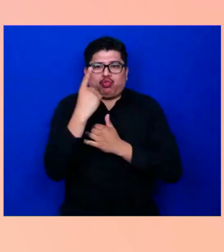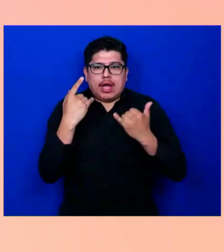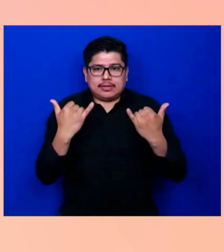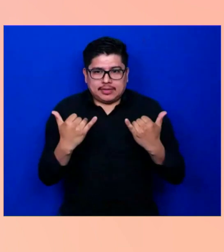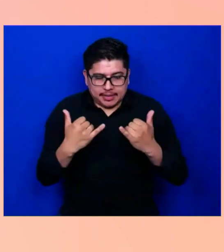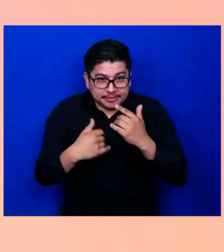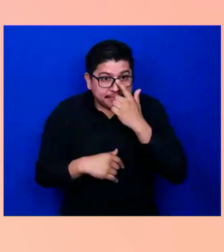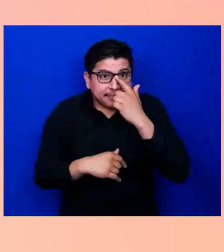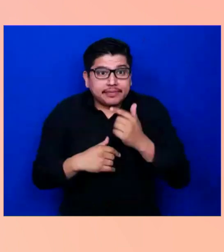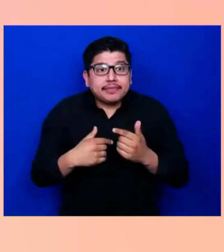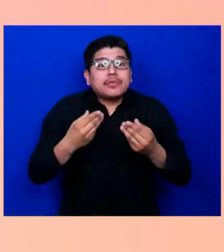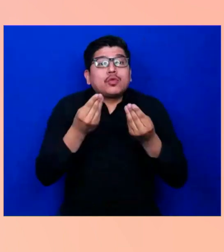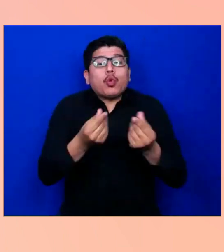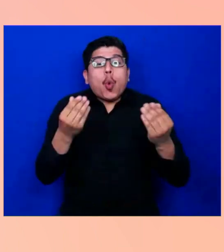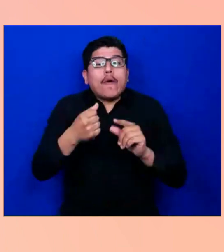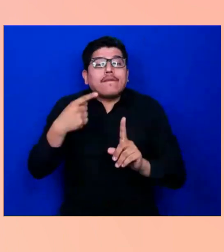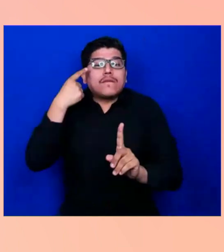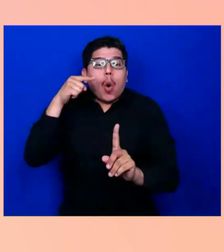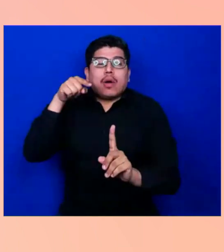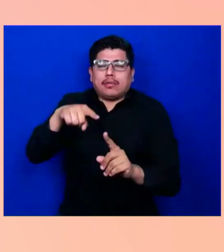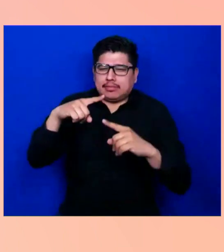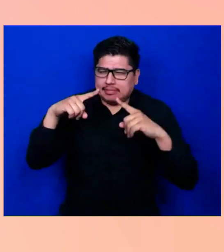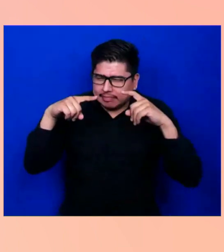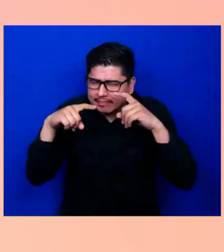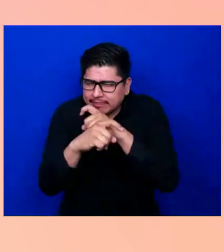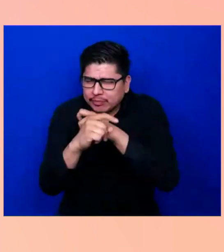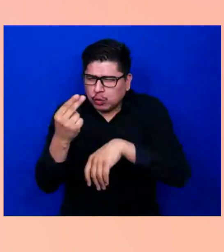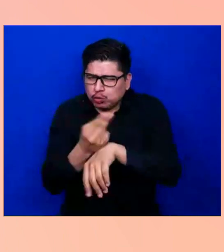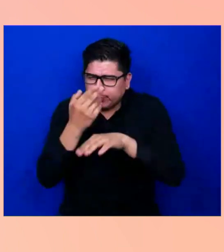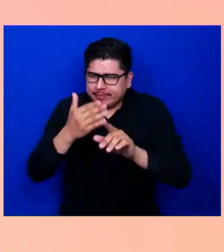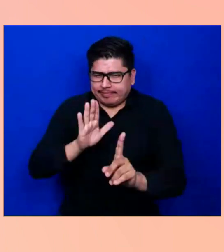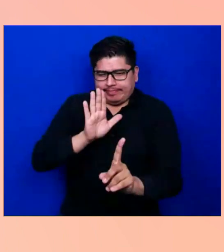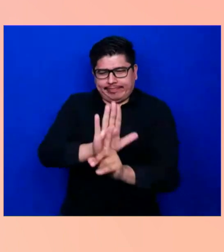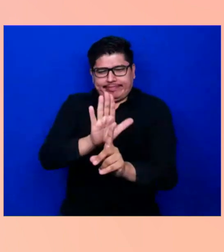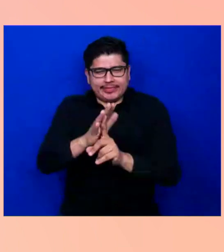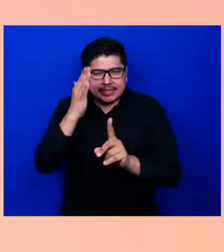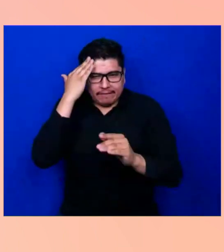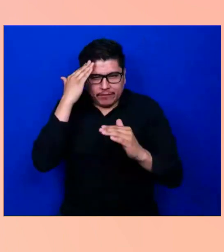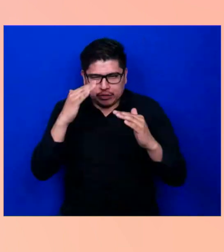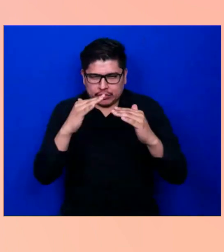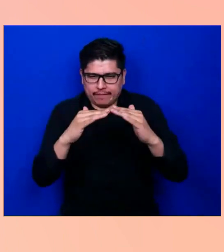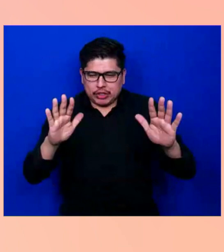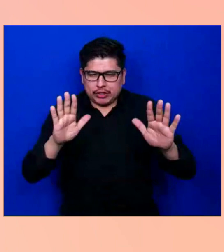the neurodiverse population, and that if we optimize for retention and improve the process for